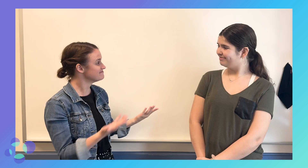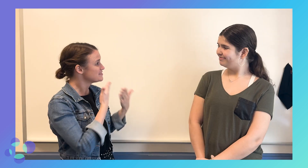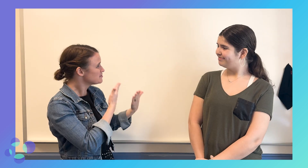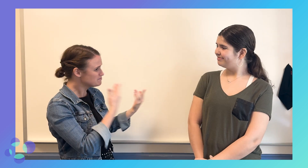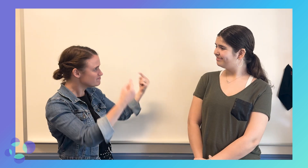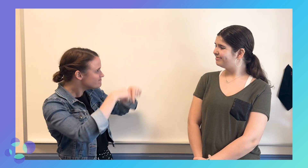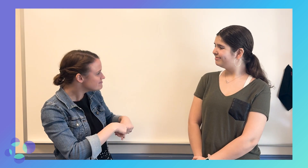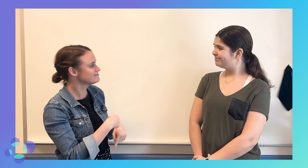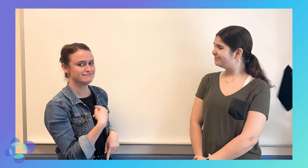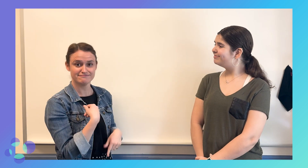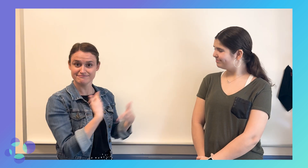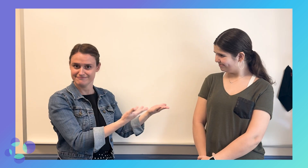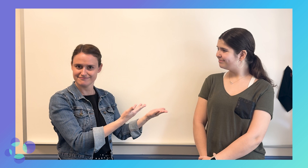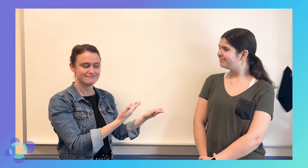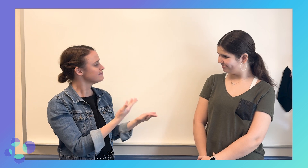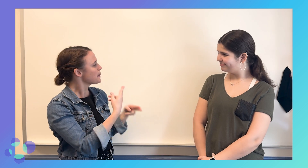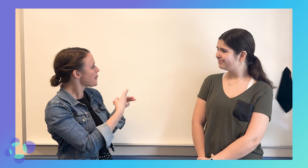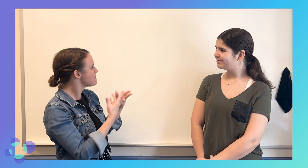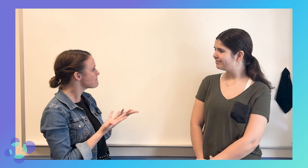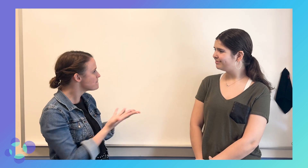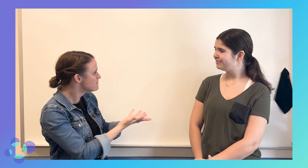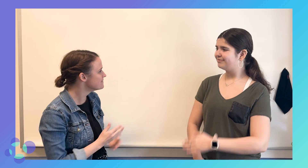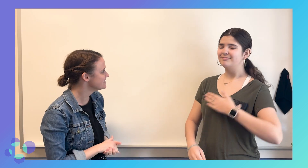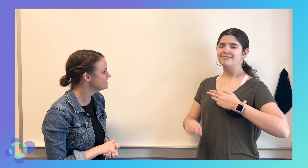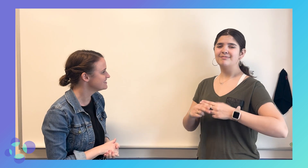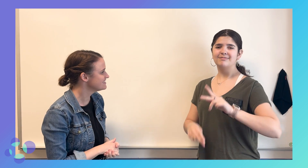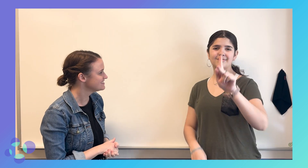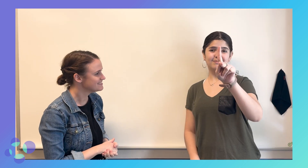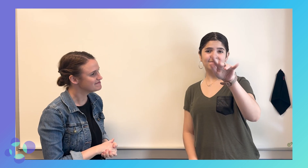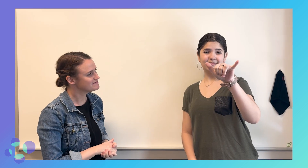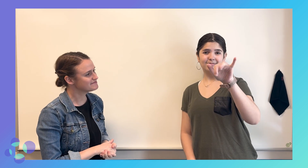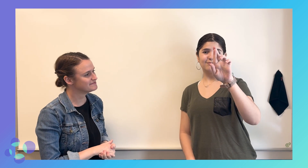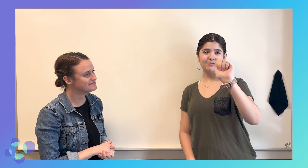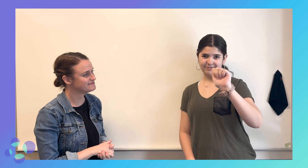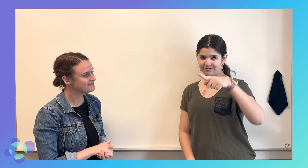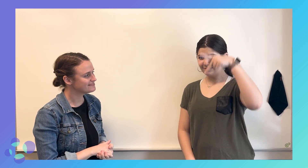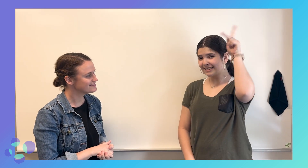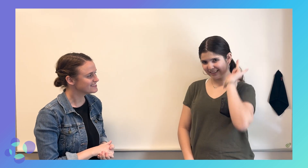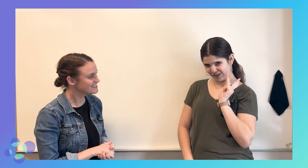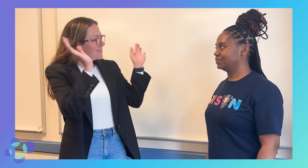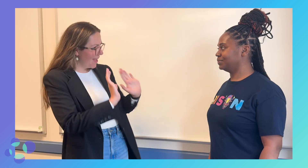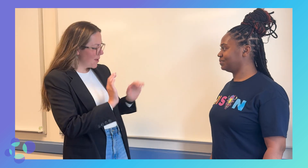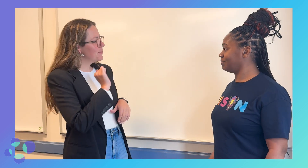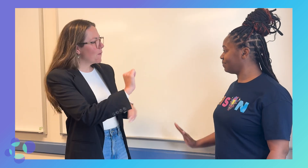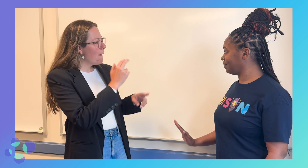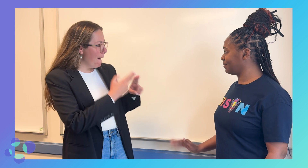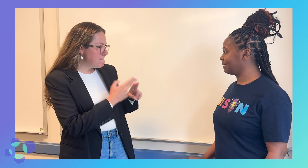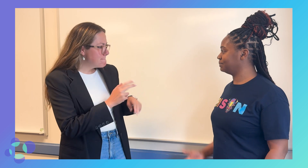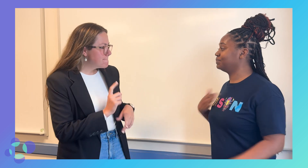Thanks for coming here. I have a question. What’s your name? My name is Kyre. Hello! What’s your name?